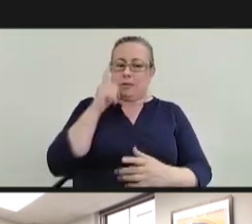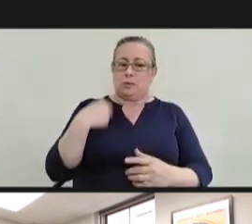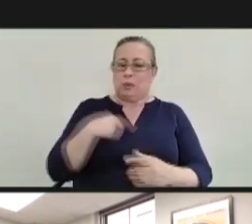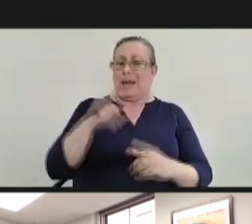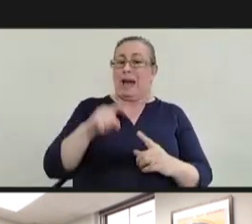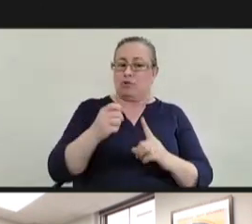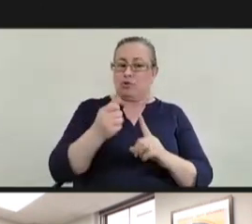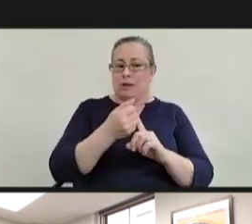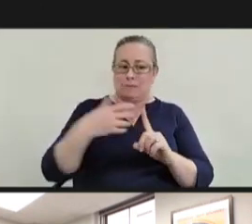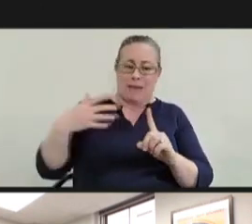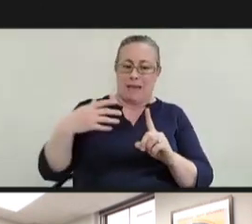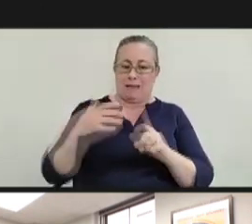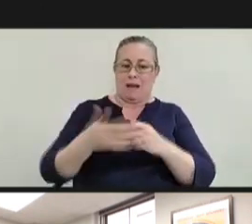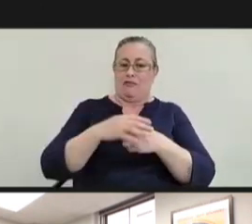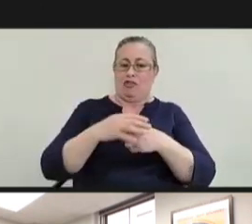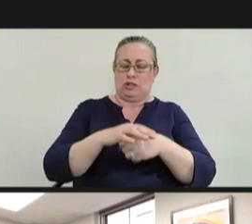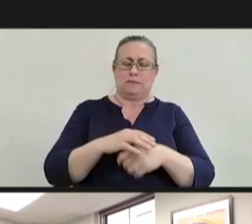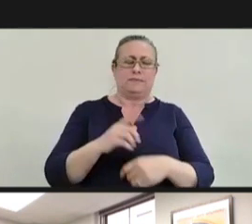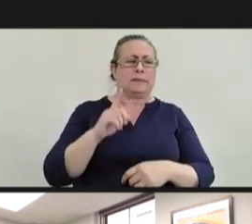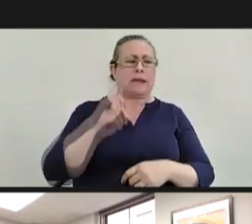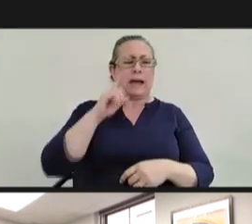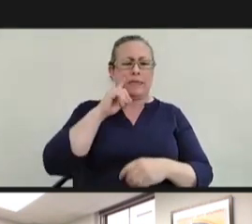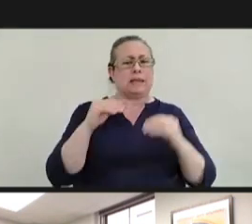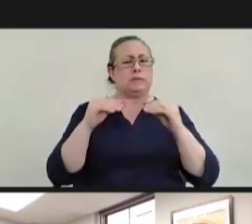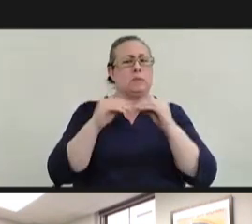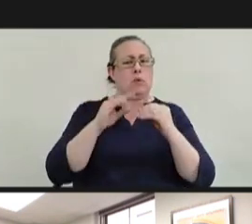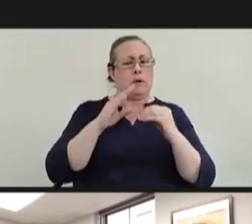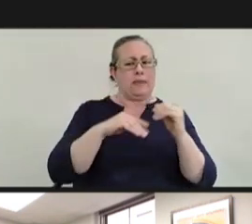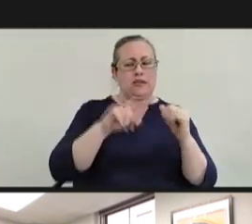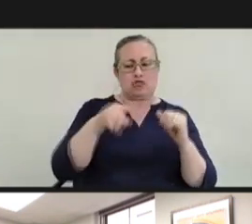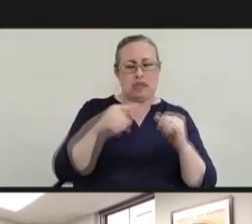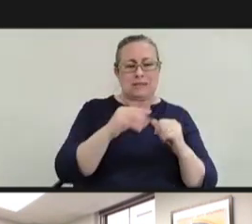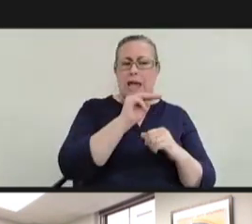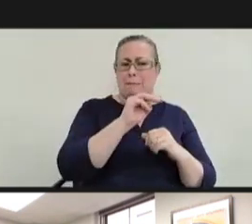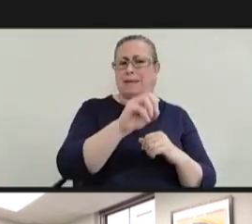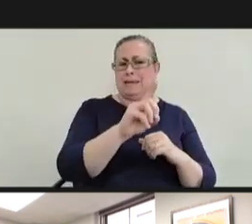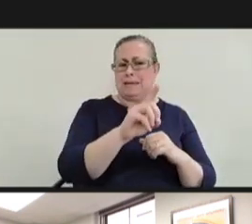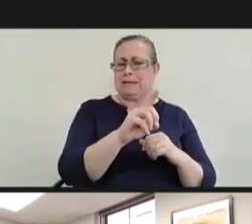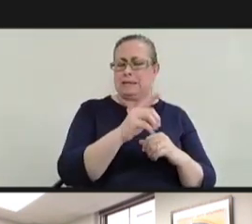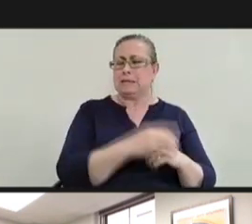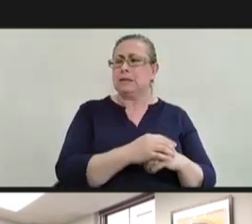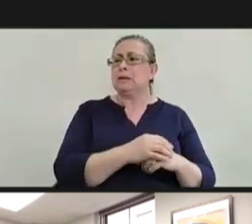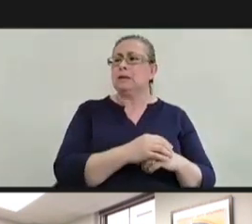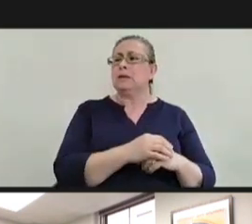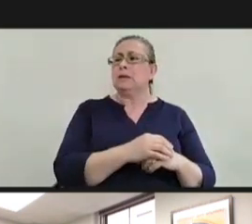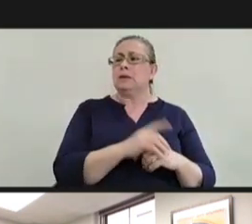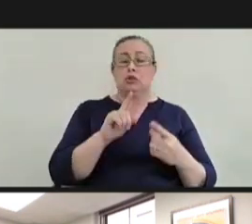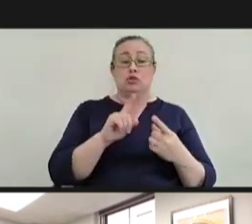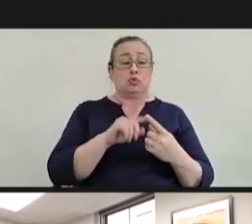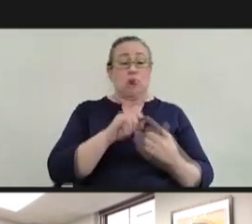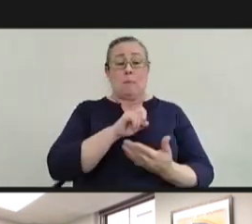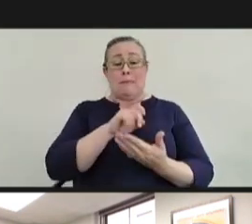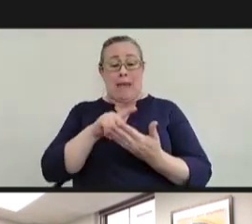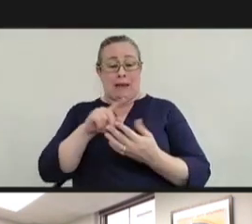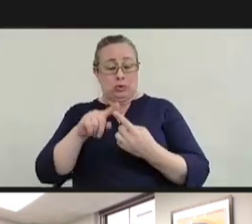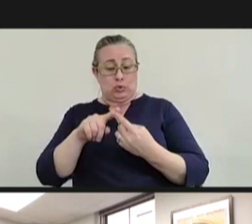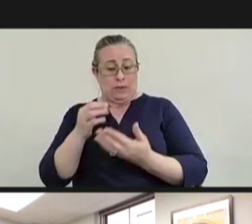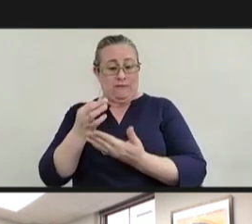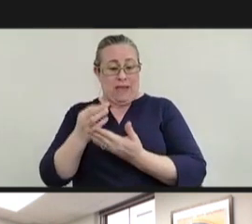can provide. So, I think it goes well beyond just MD's and to come back around to the fact that at